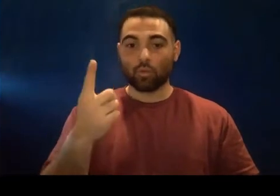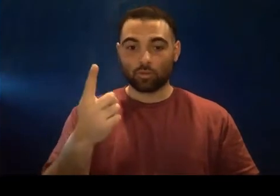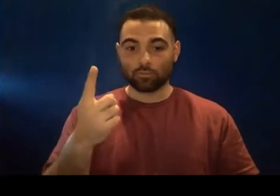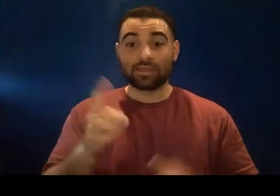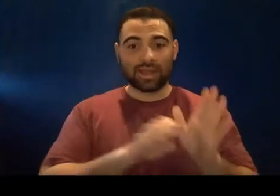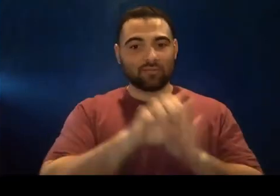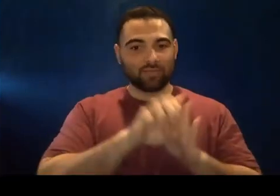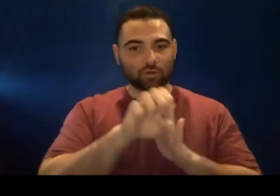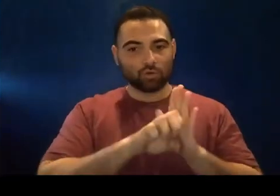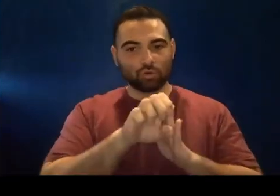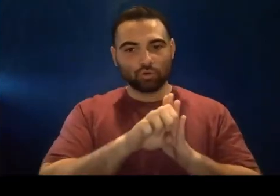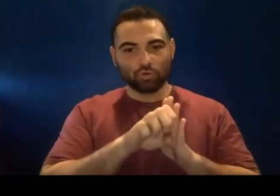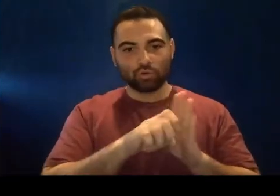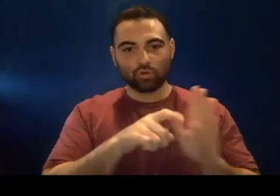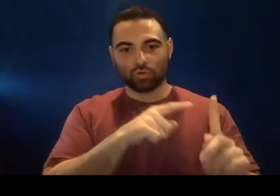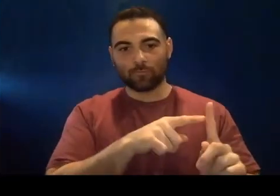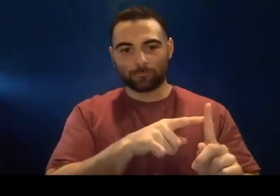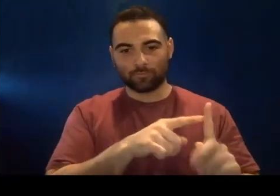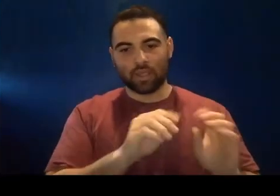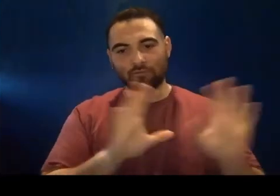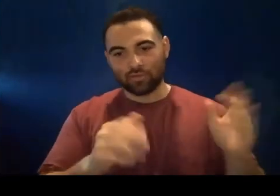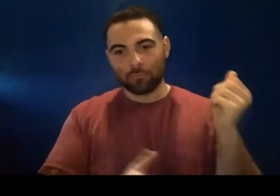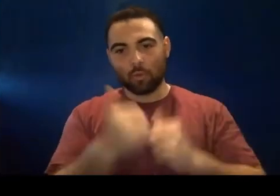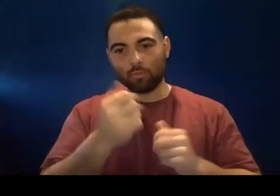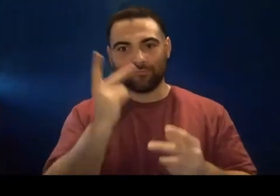which are obviously the most visible as Gearóid was saying,